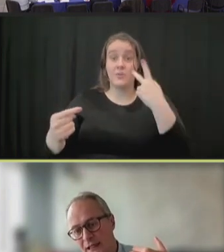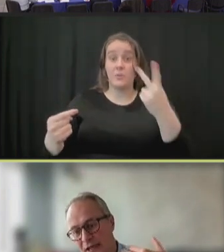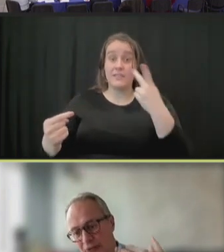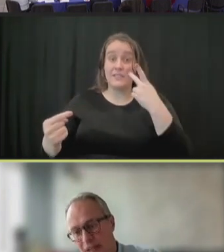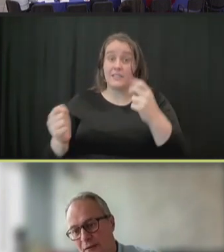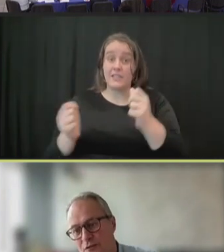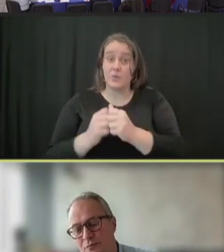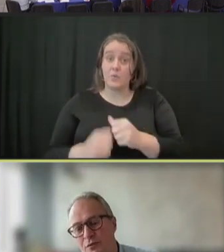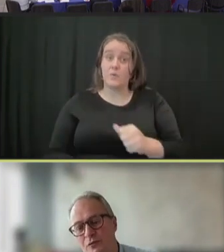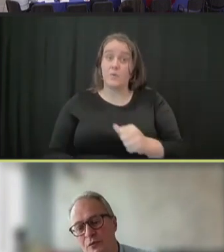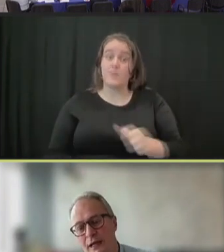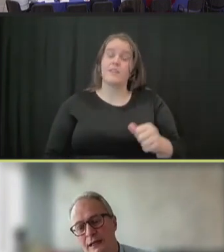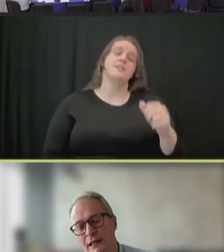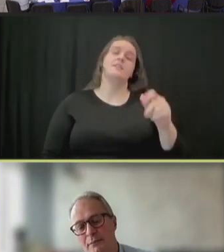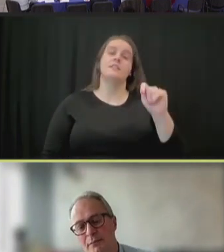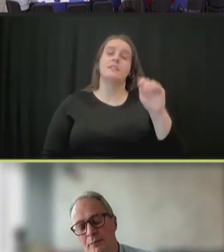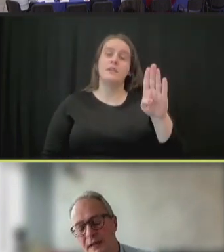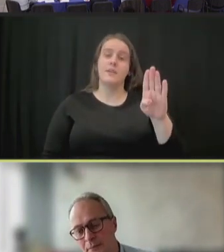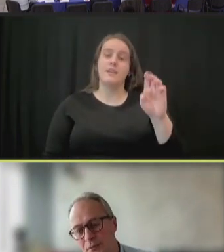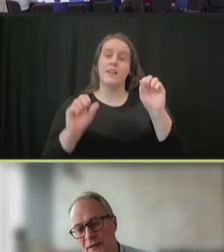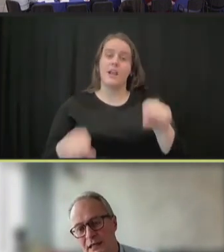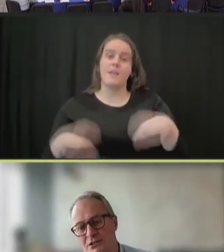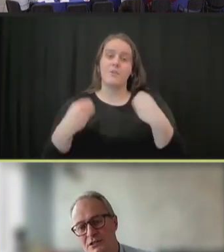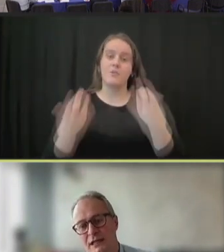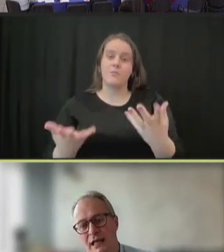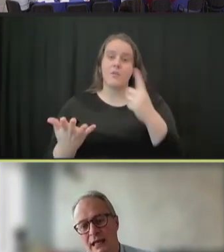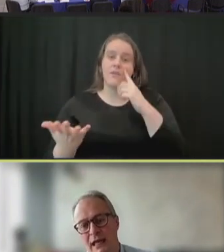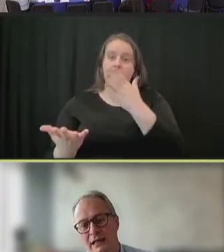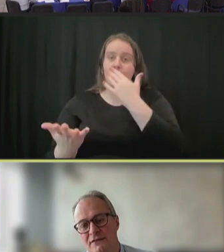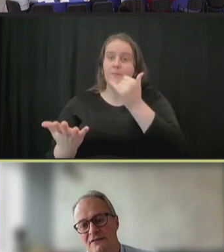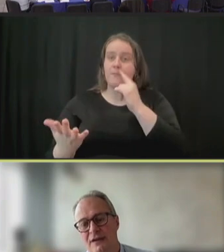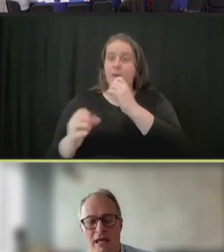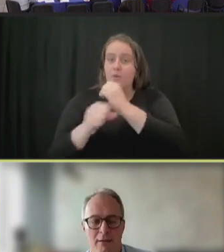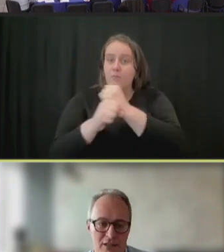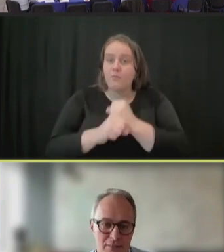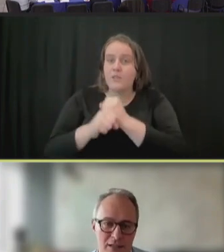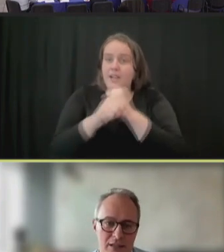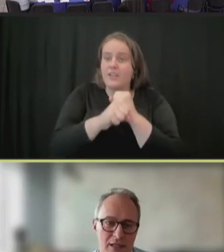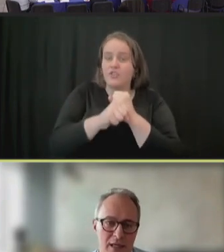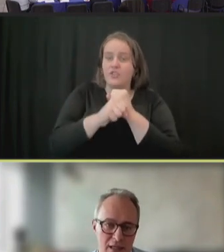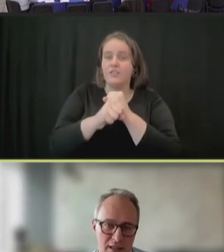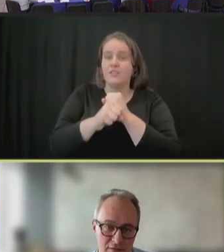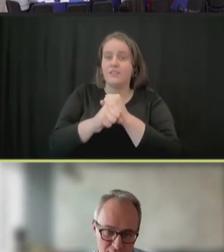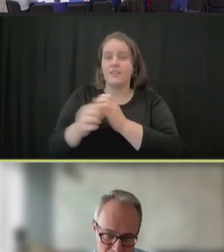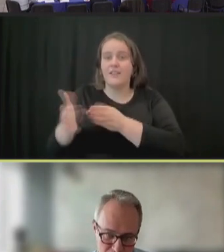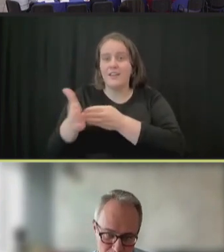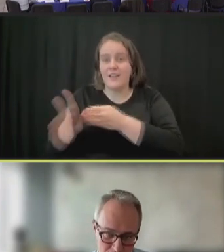that are able to provide a better protection against Mtb infection.